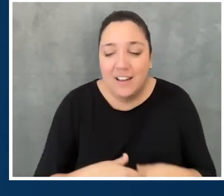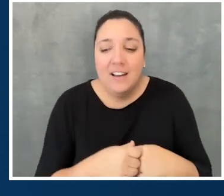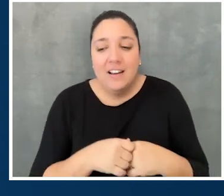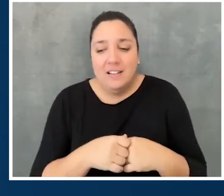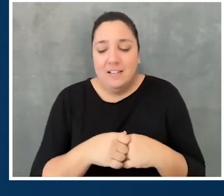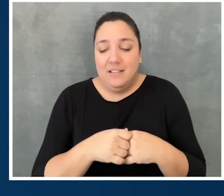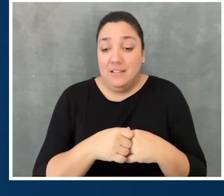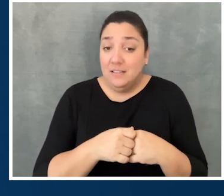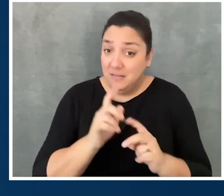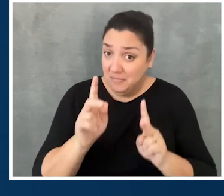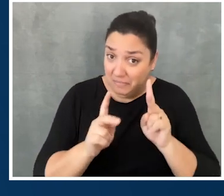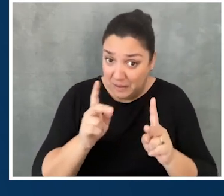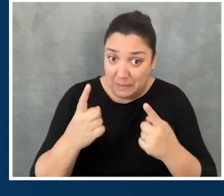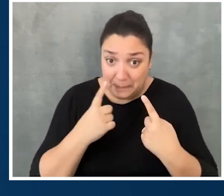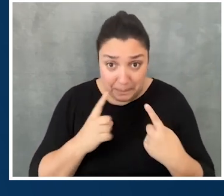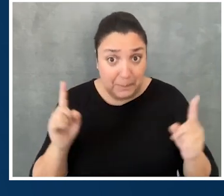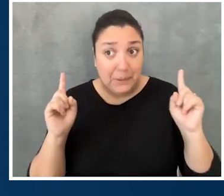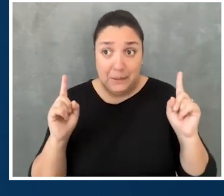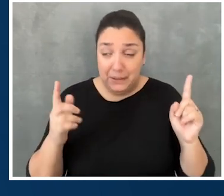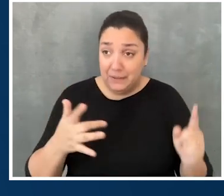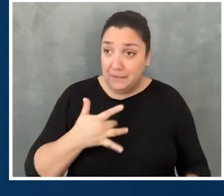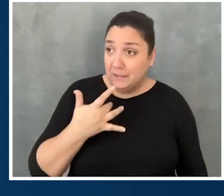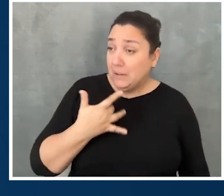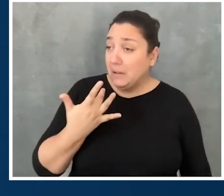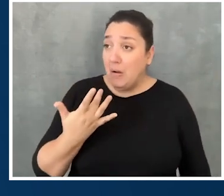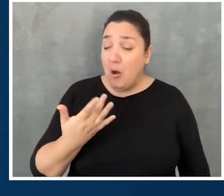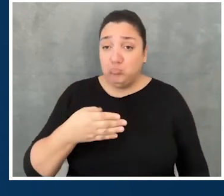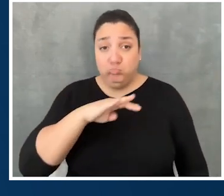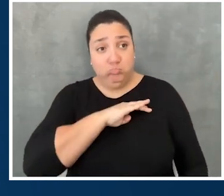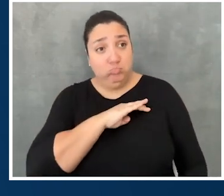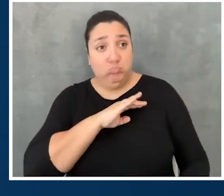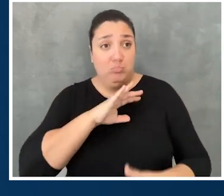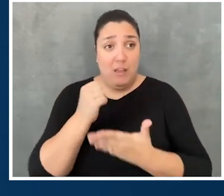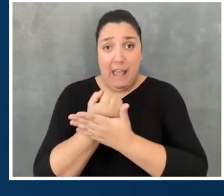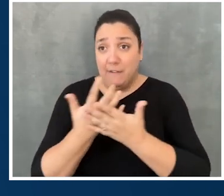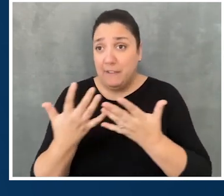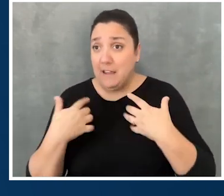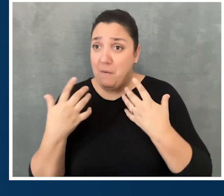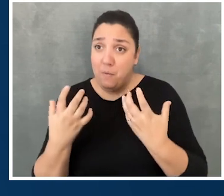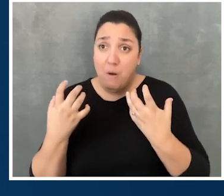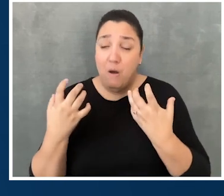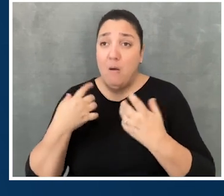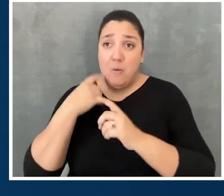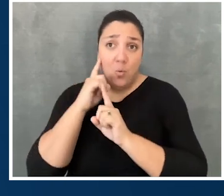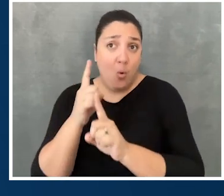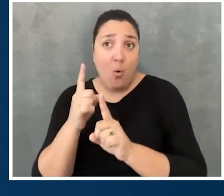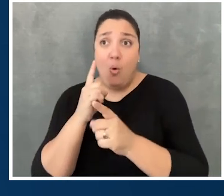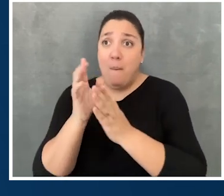as many people experience when they find that position that is encompassing all the things that they want to do and are passionate about.